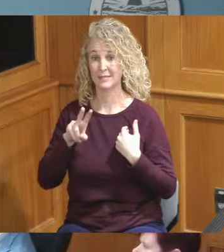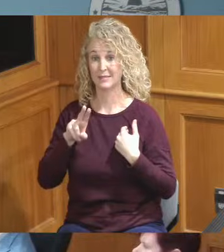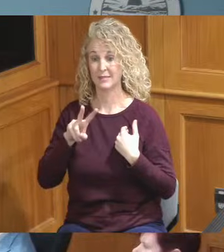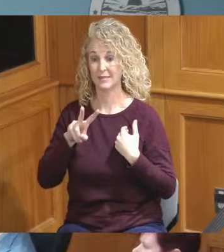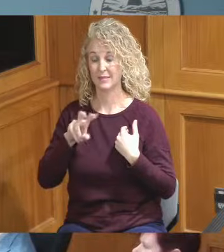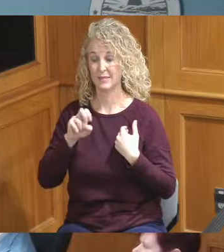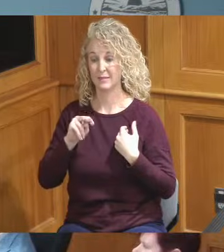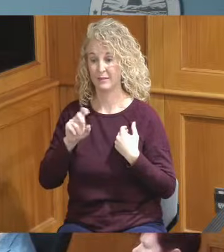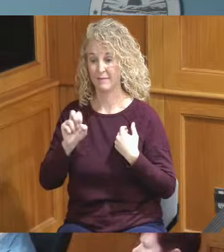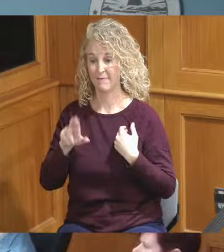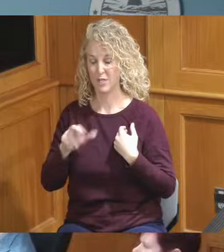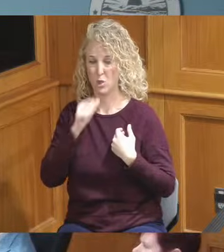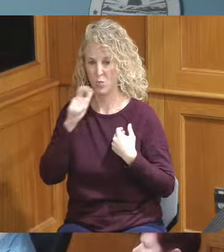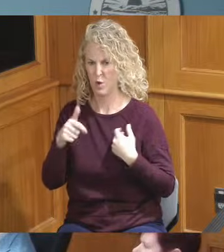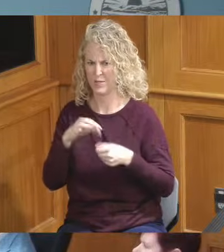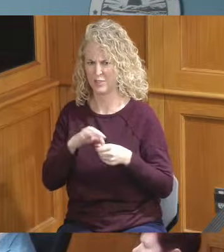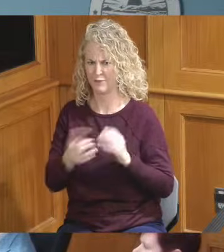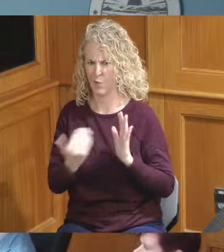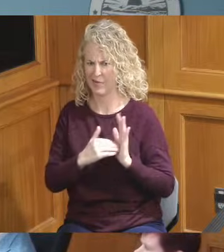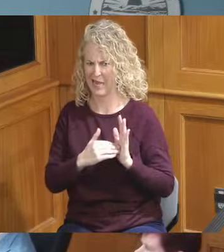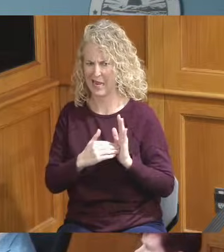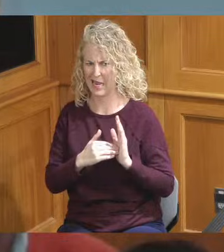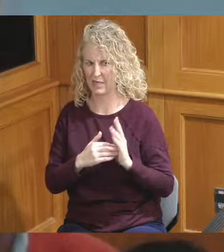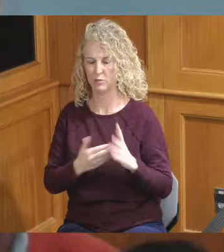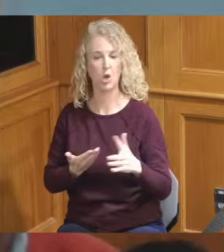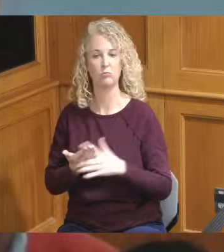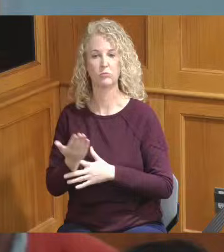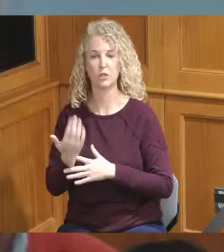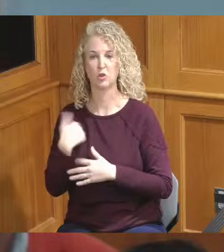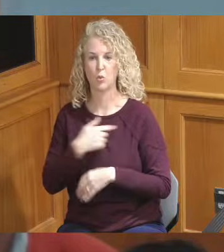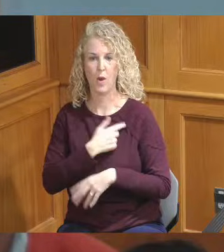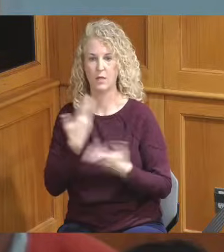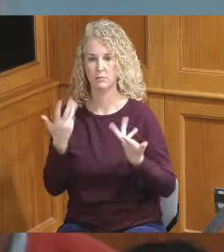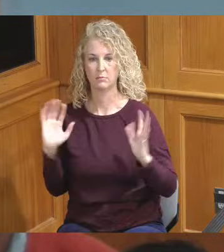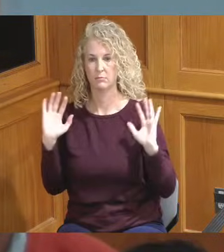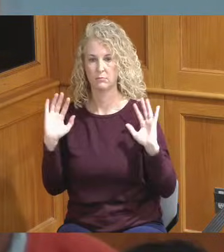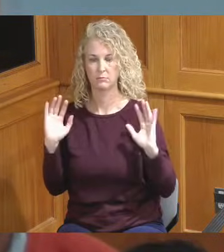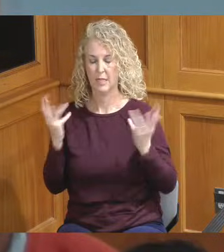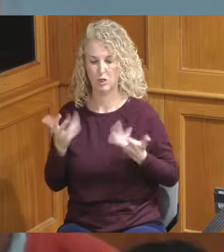have to come back or is this put out for it's through scan. Yeah. That's that's the that's the